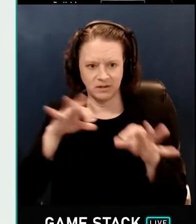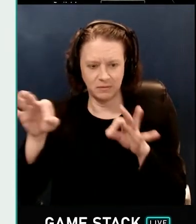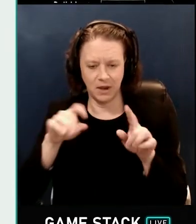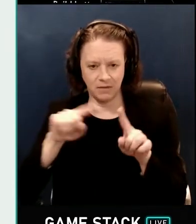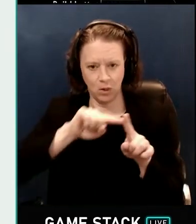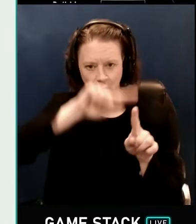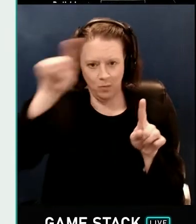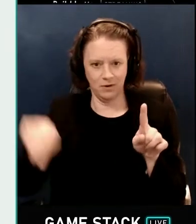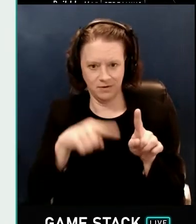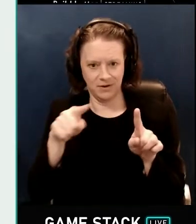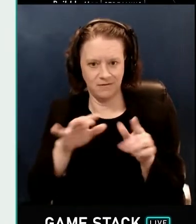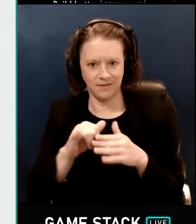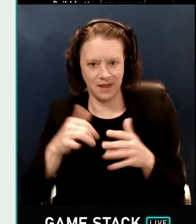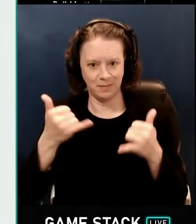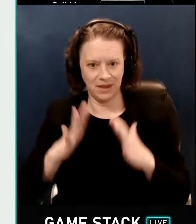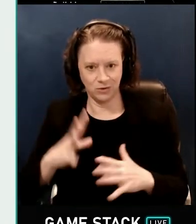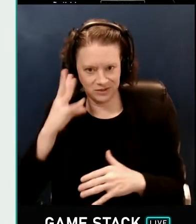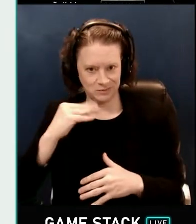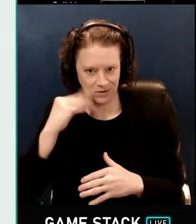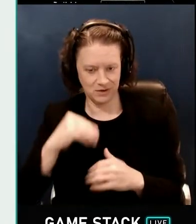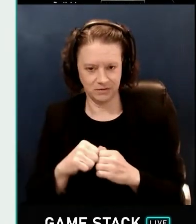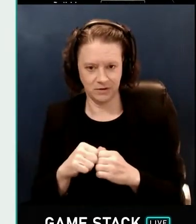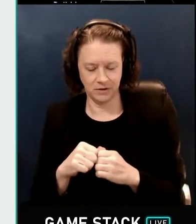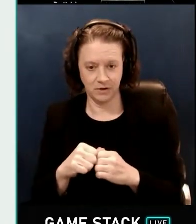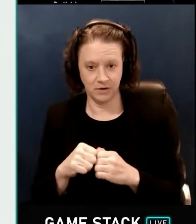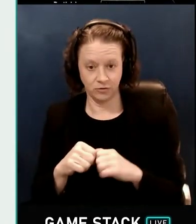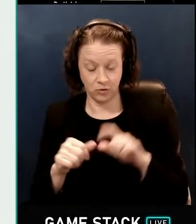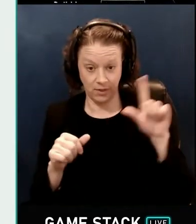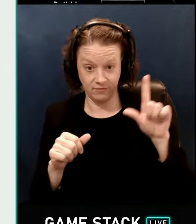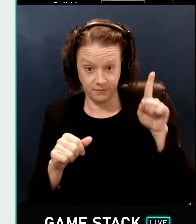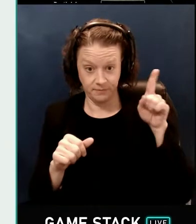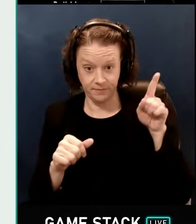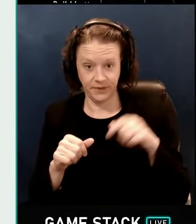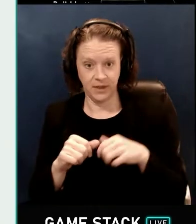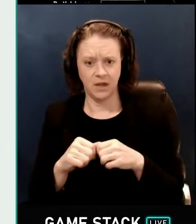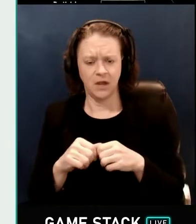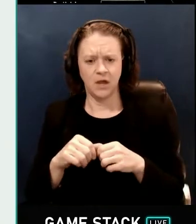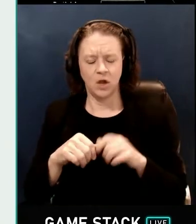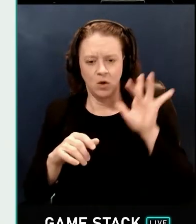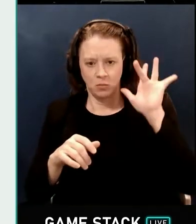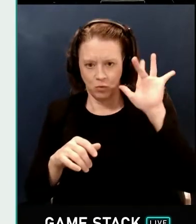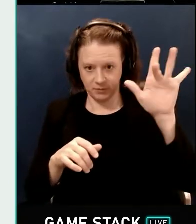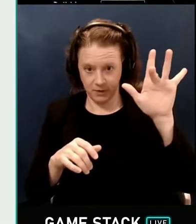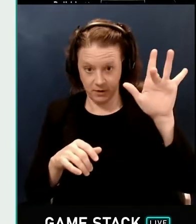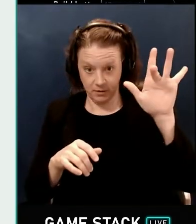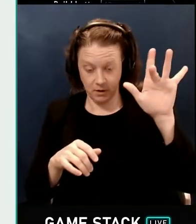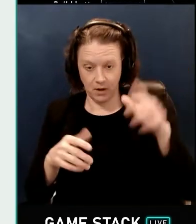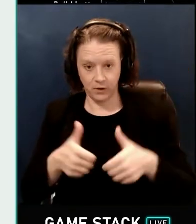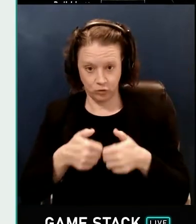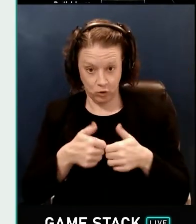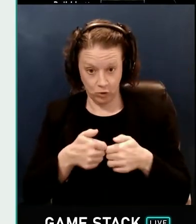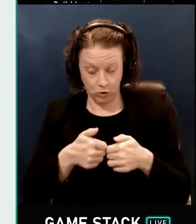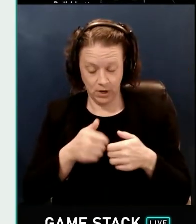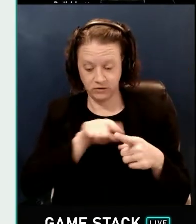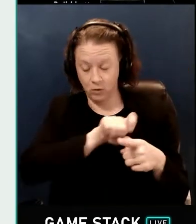so, starting in the upper left, they can press a button on the controller, that button press has to get to the device they're